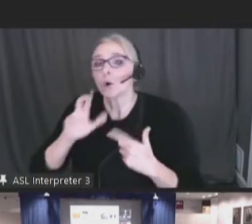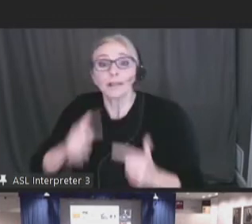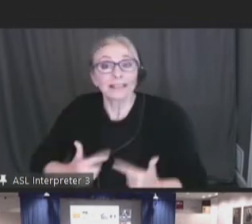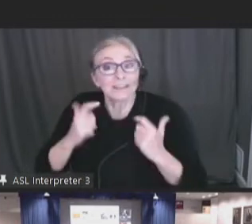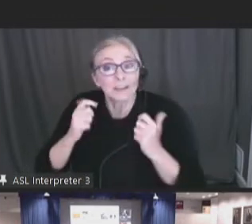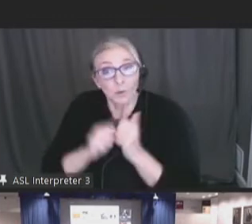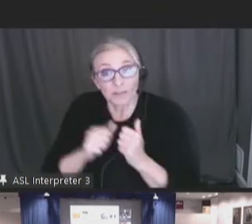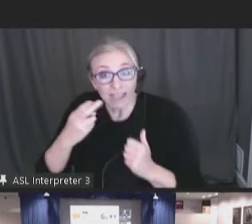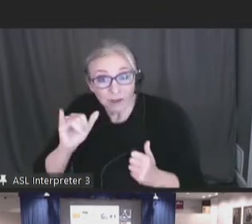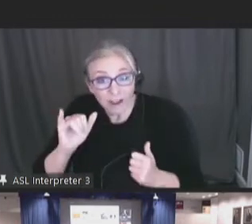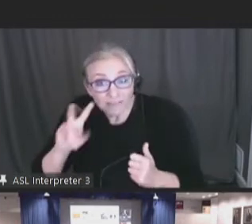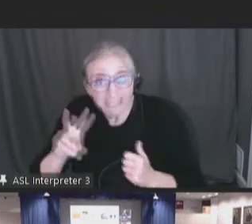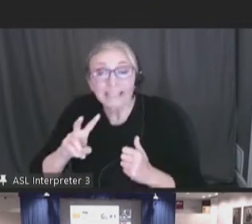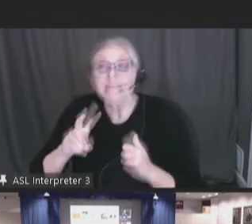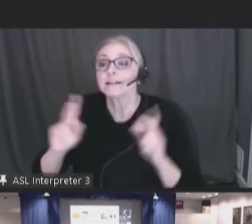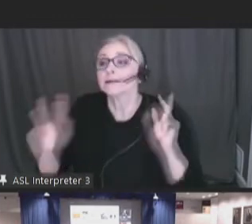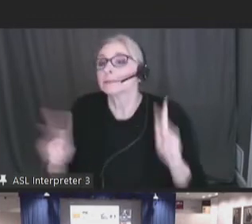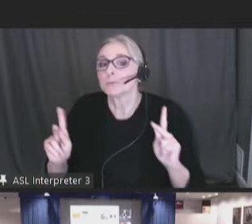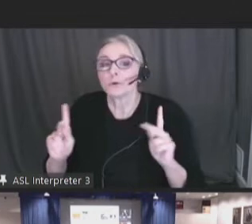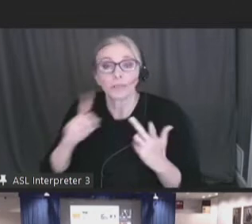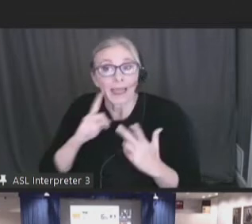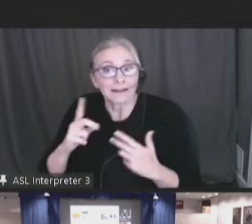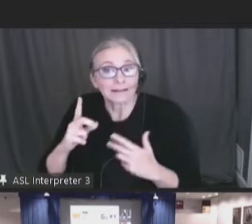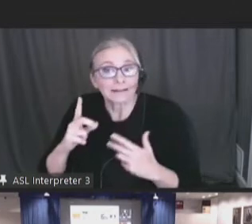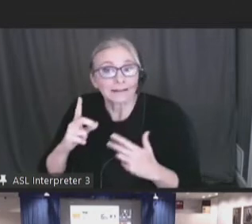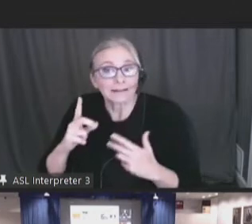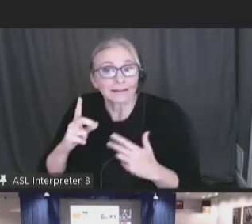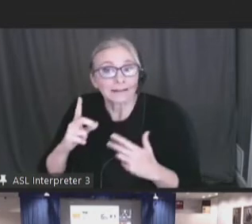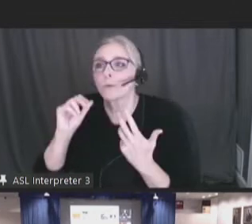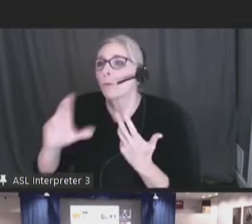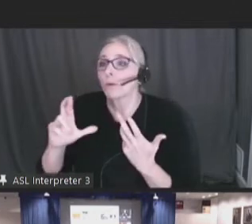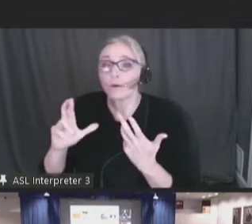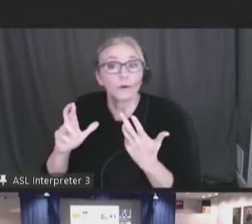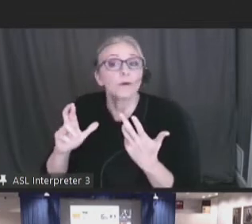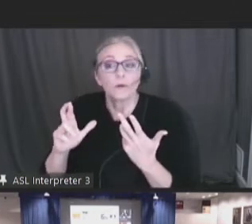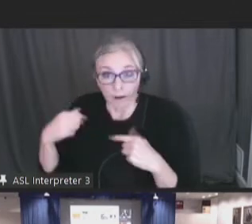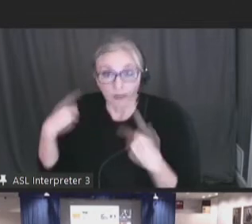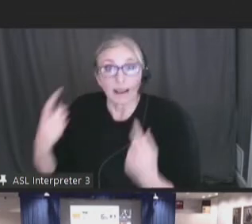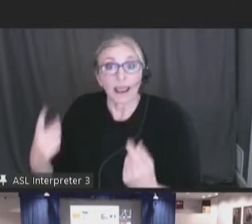those who were diabetics or who had had a prior heart attack or stroke,